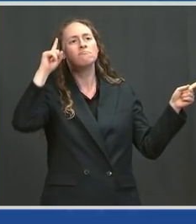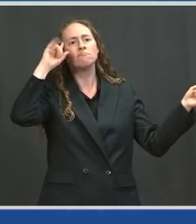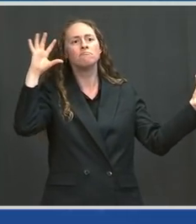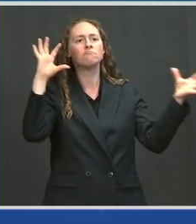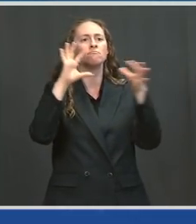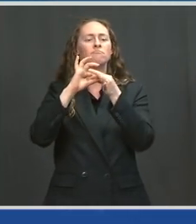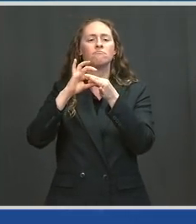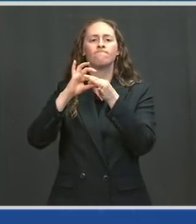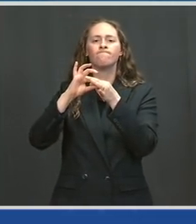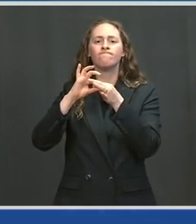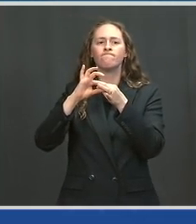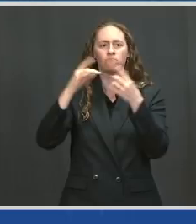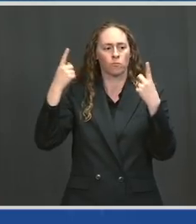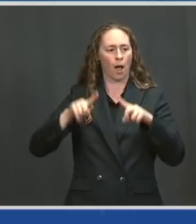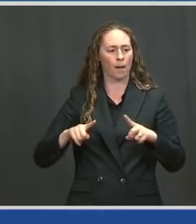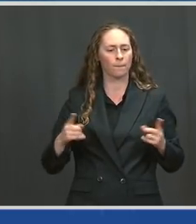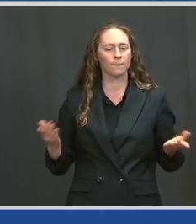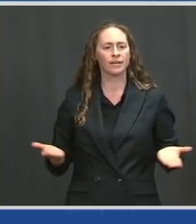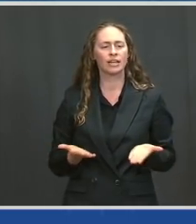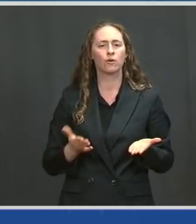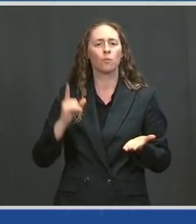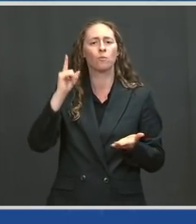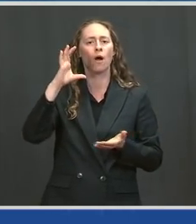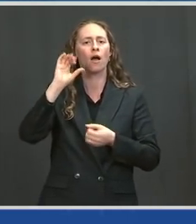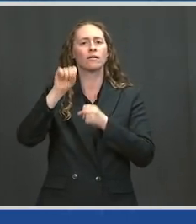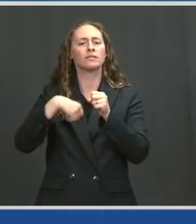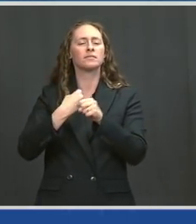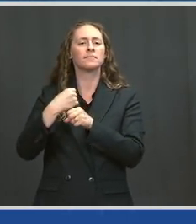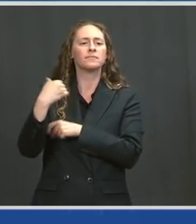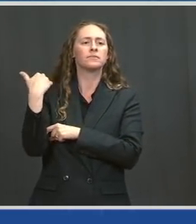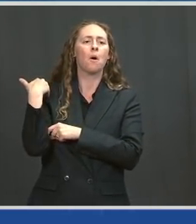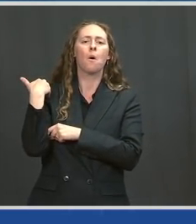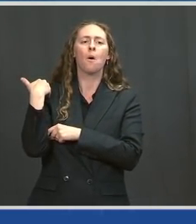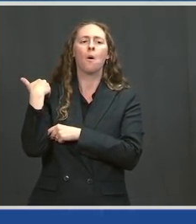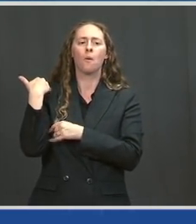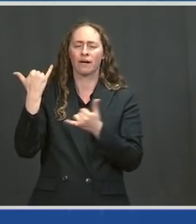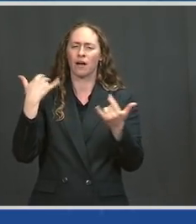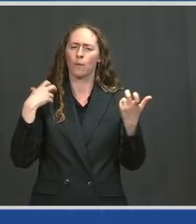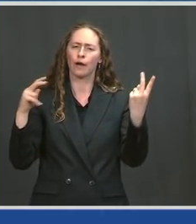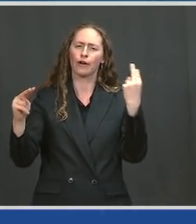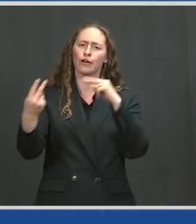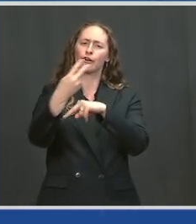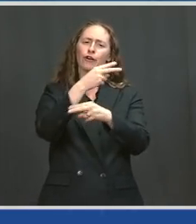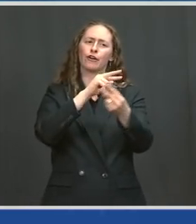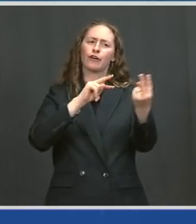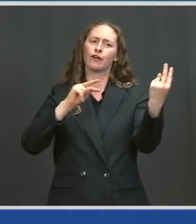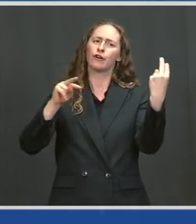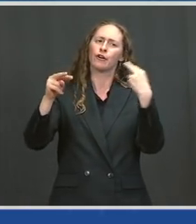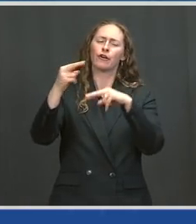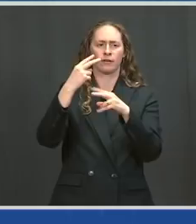100 years ago. Look around at the various hate crimes against Asian Americans and Jewish Americans.